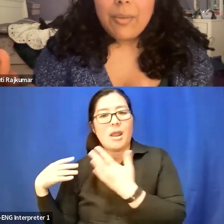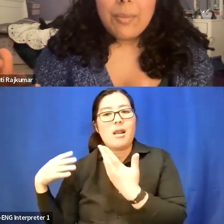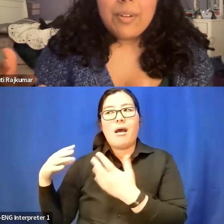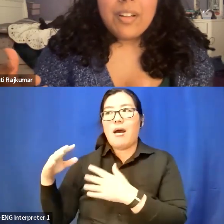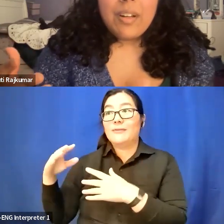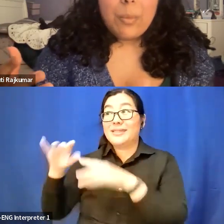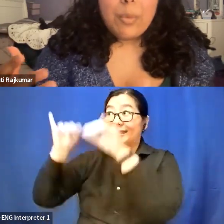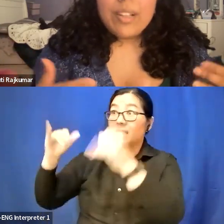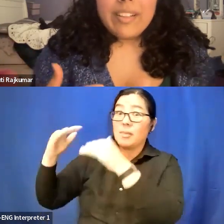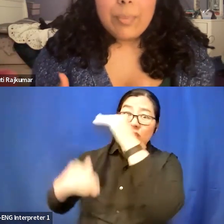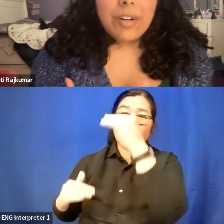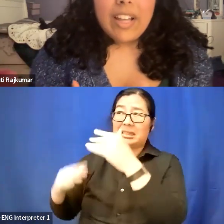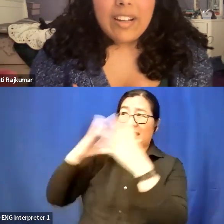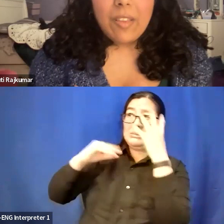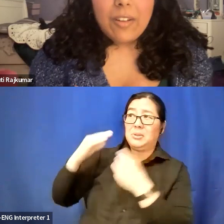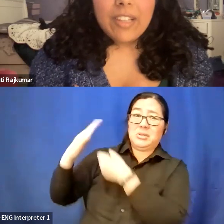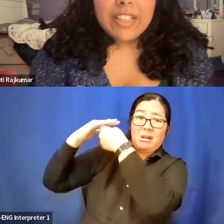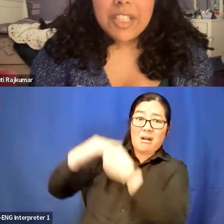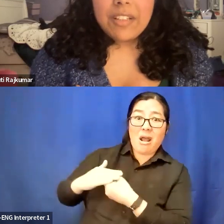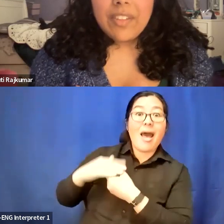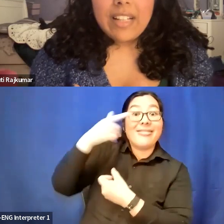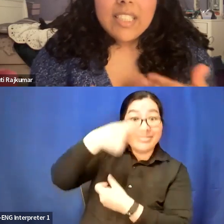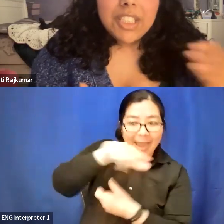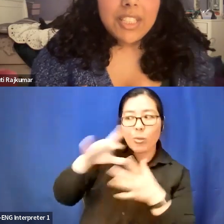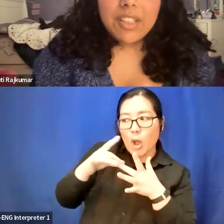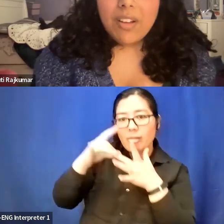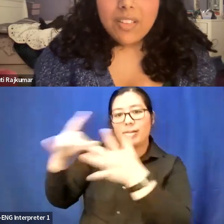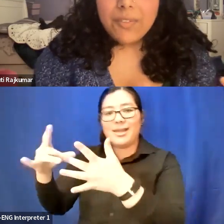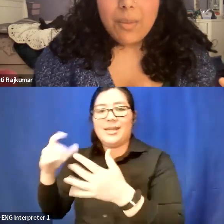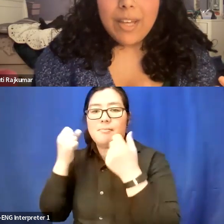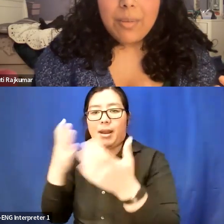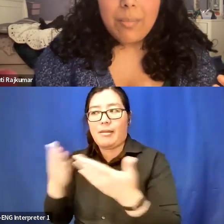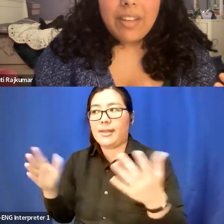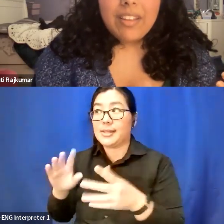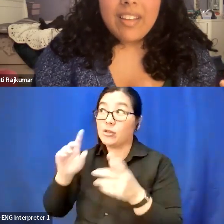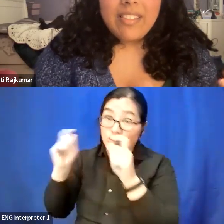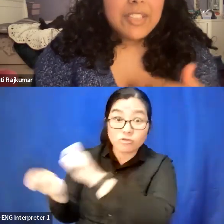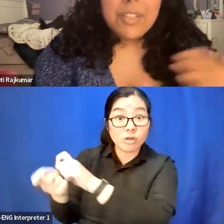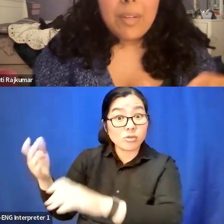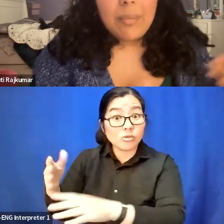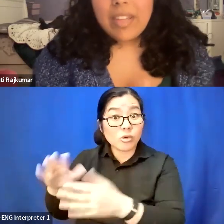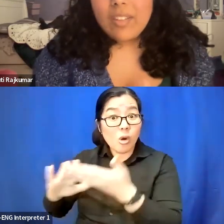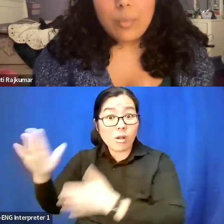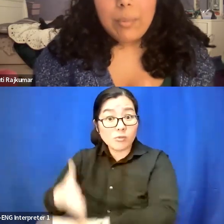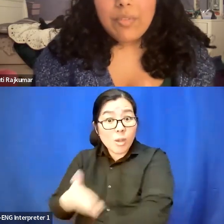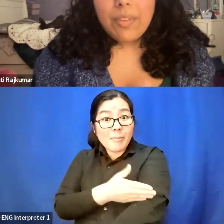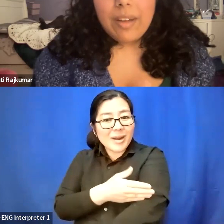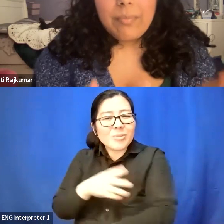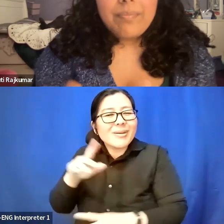who were really spearheading a lot of the initiatives that did change the college for the better, but that should have been in place way before them.